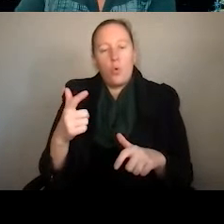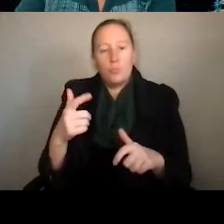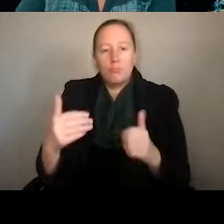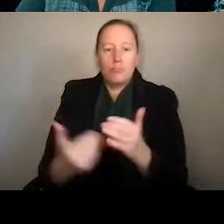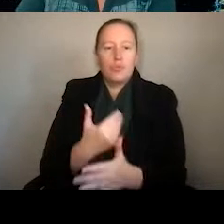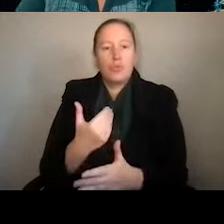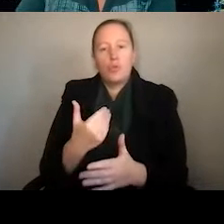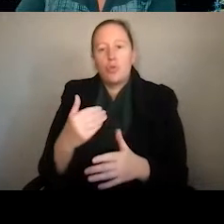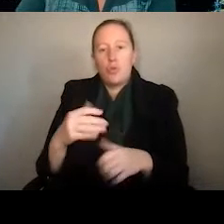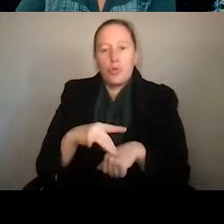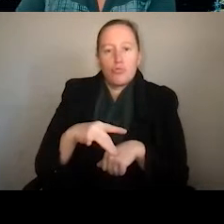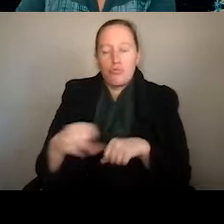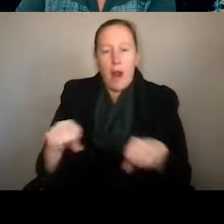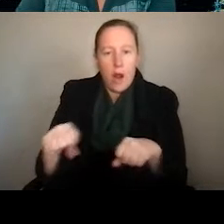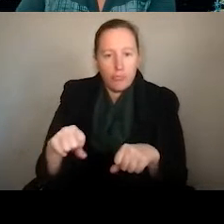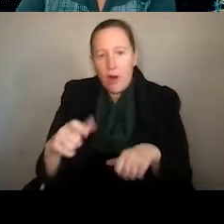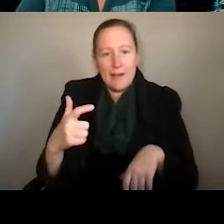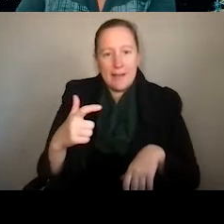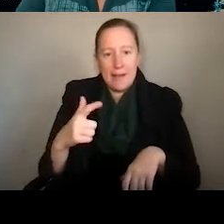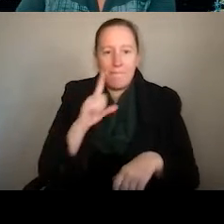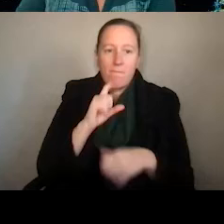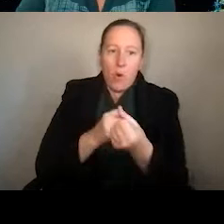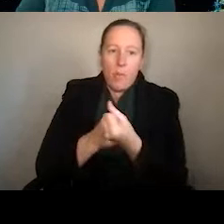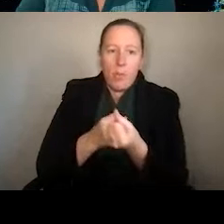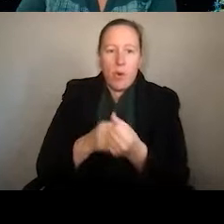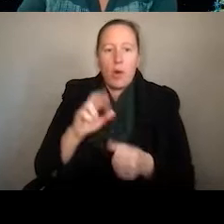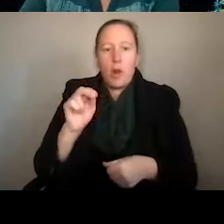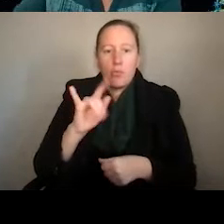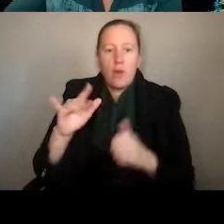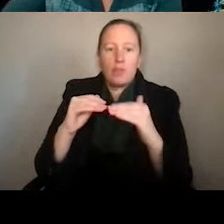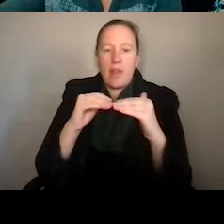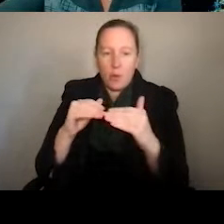systemic racism and promoting racial equity in STEM education.